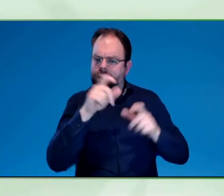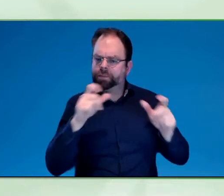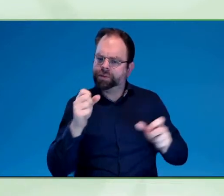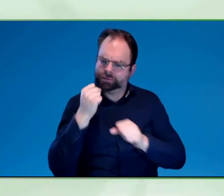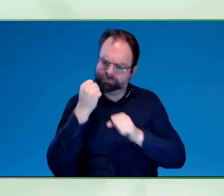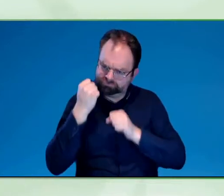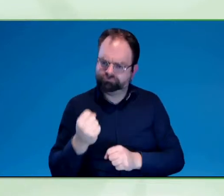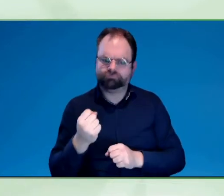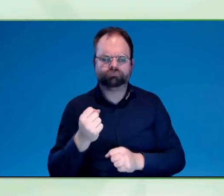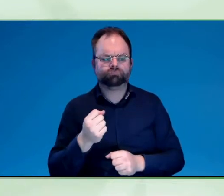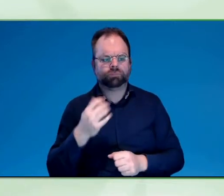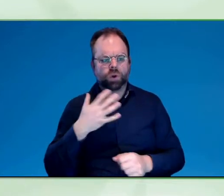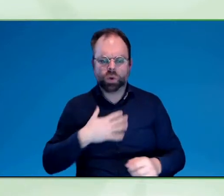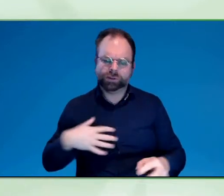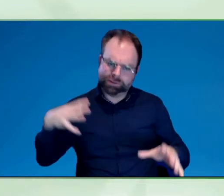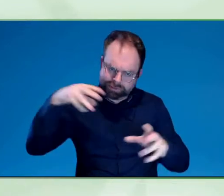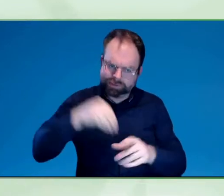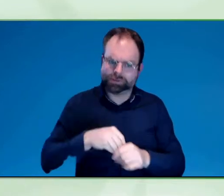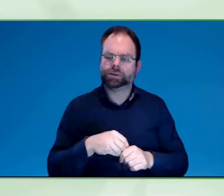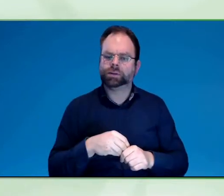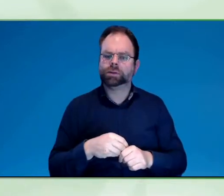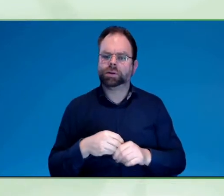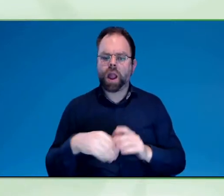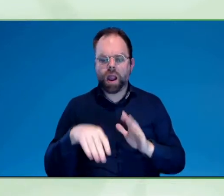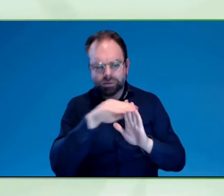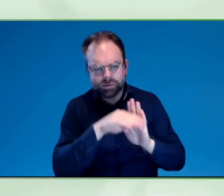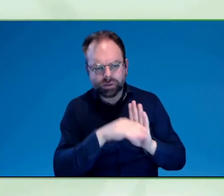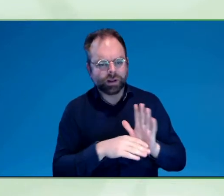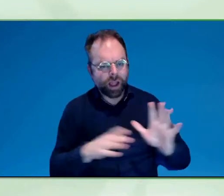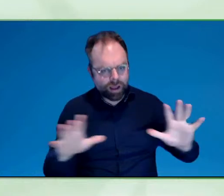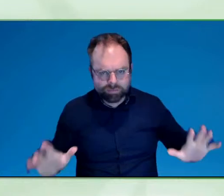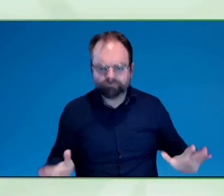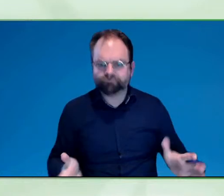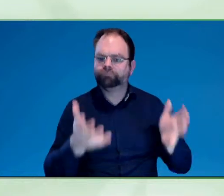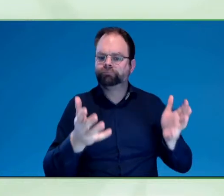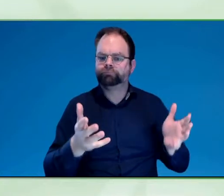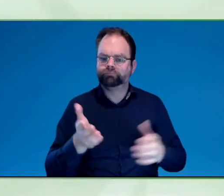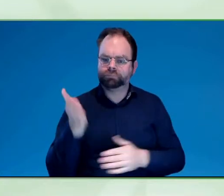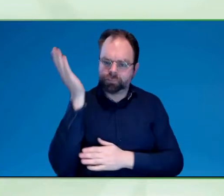We also asked about sustainability and there's also the funding piece.